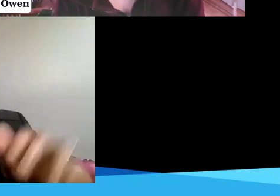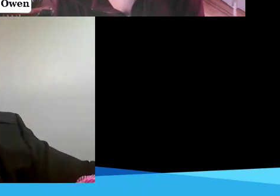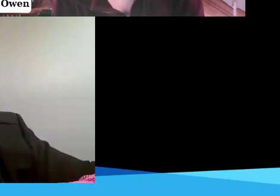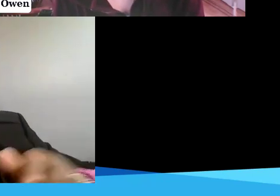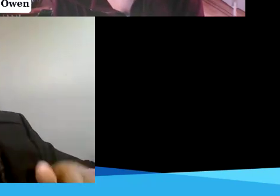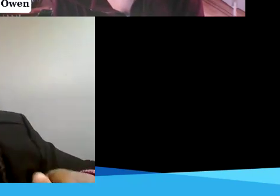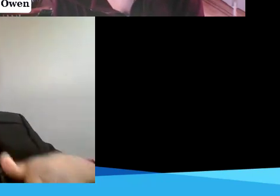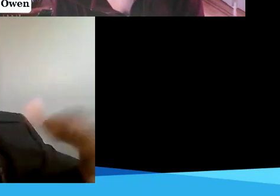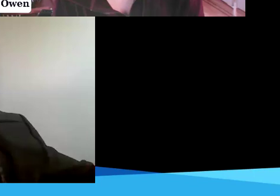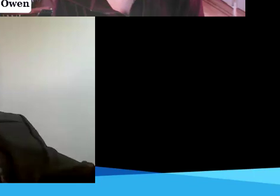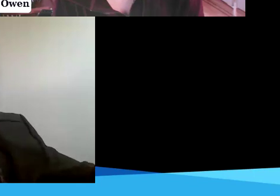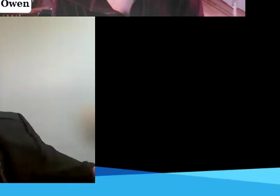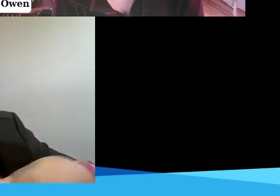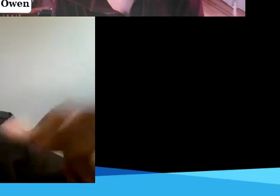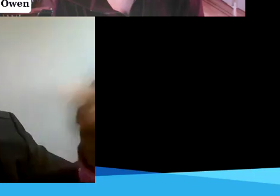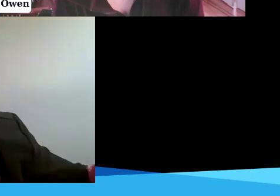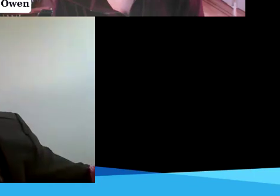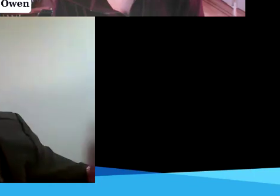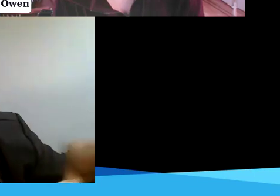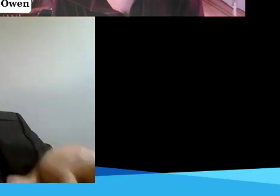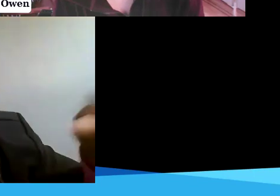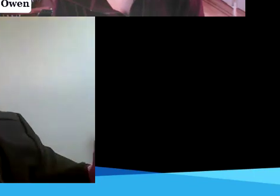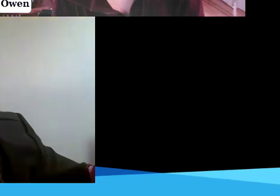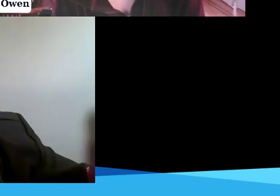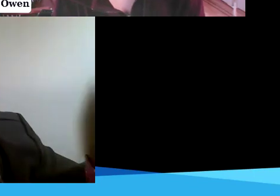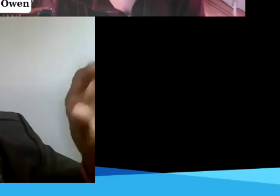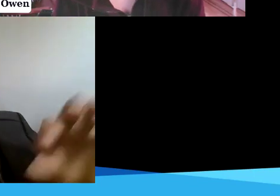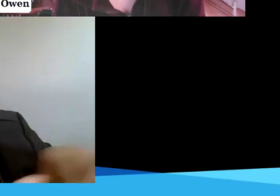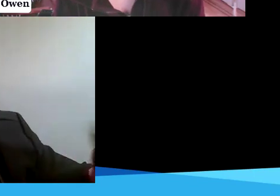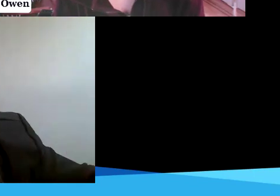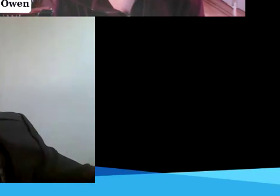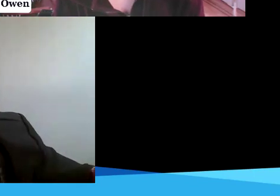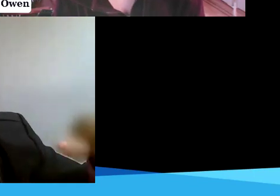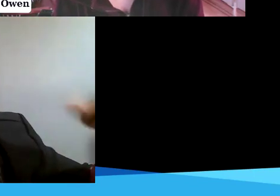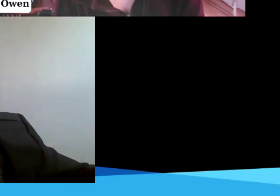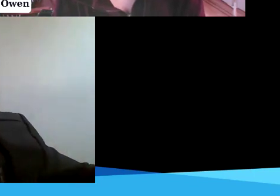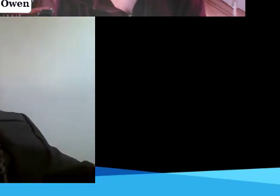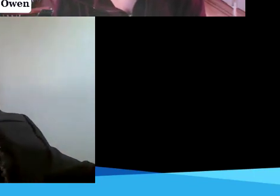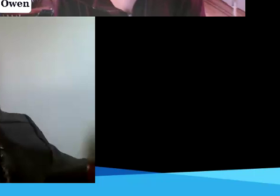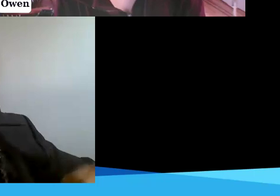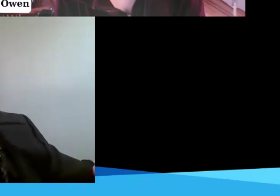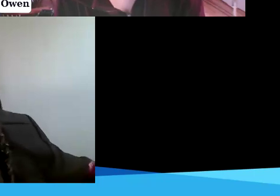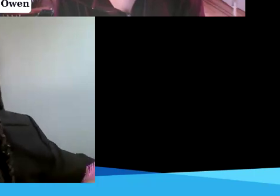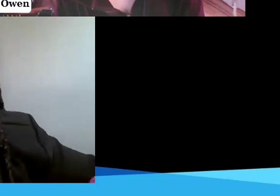the decision was made for me because my baby, she was having... Her heart started going down,